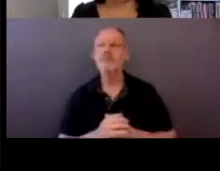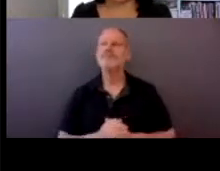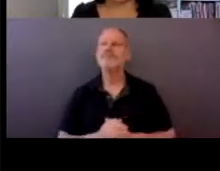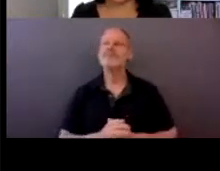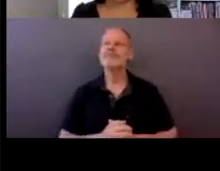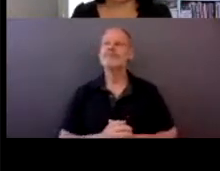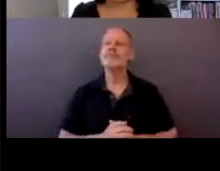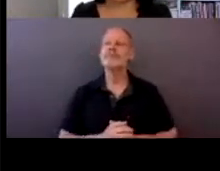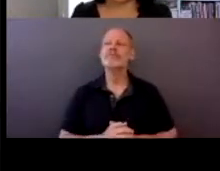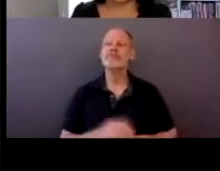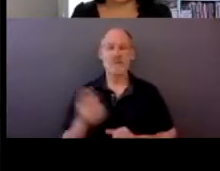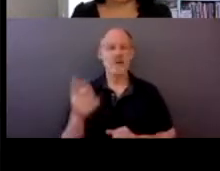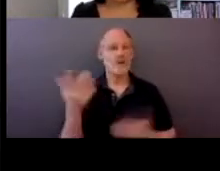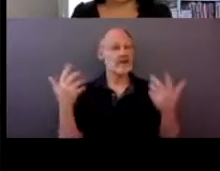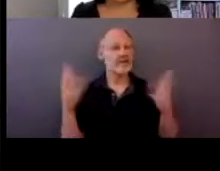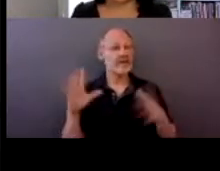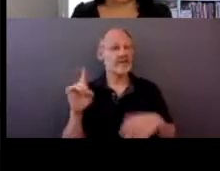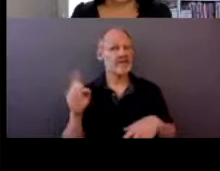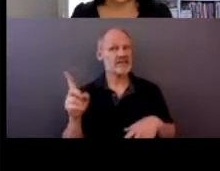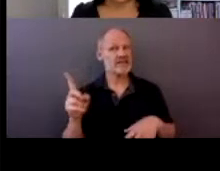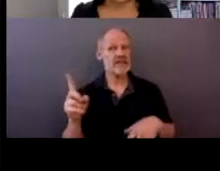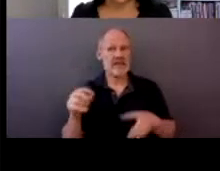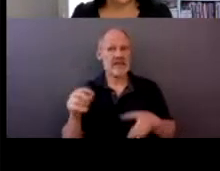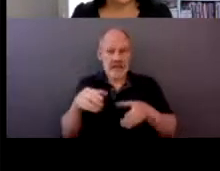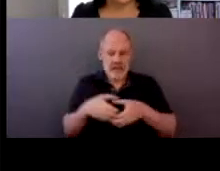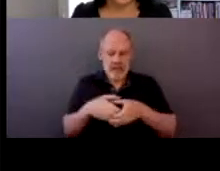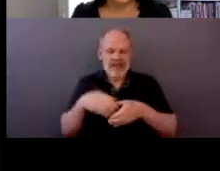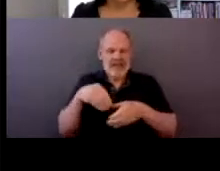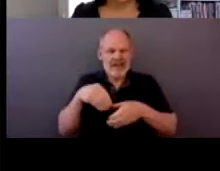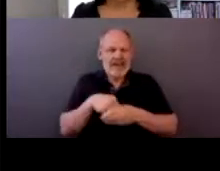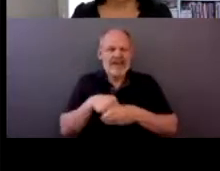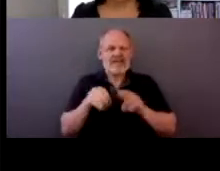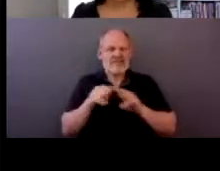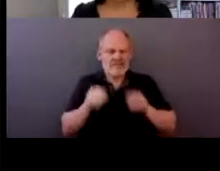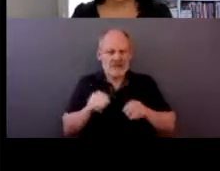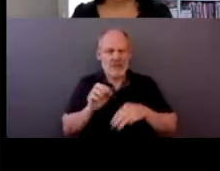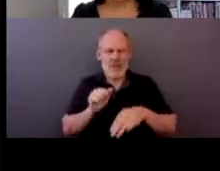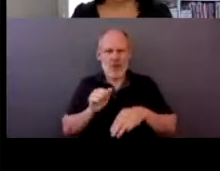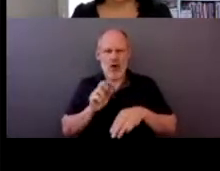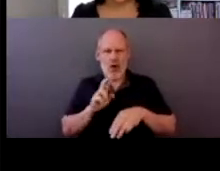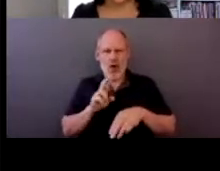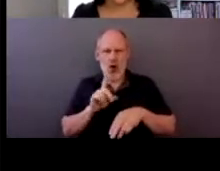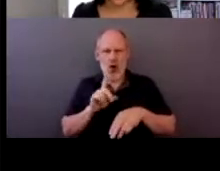that there were things we can accomplish now and certain things that make more sense as long-term